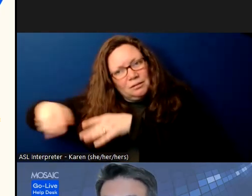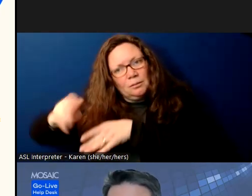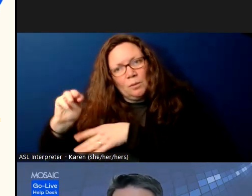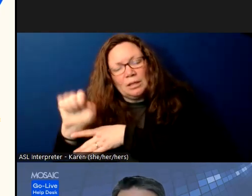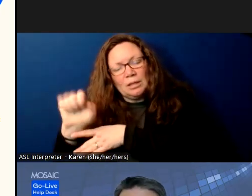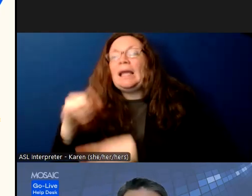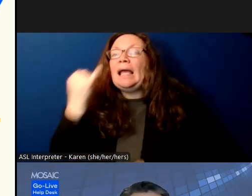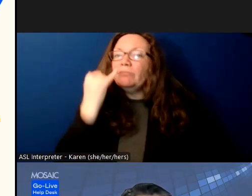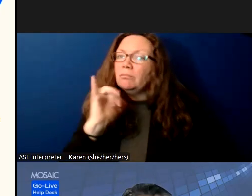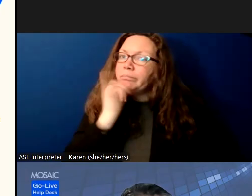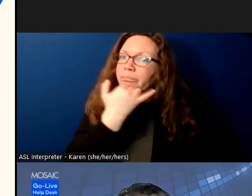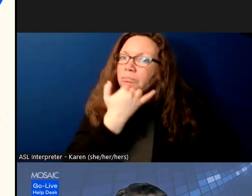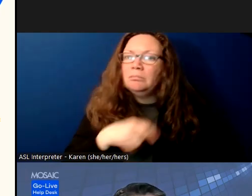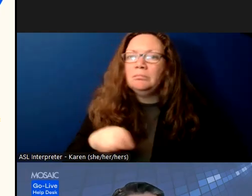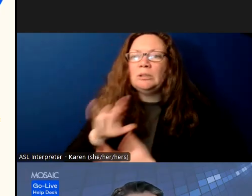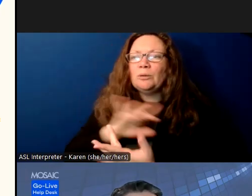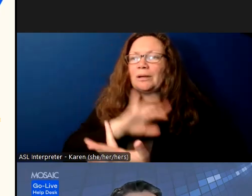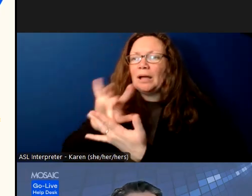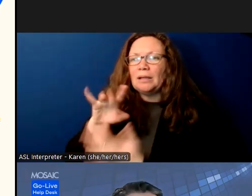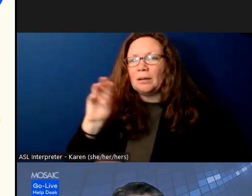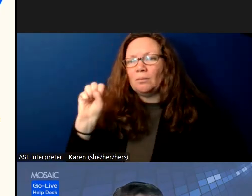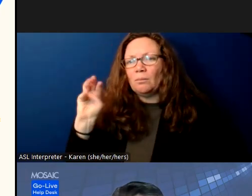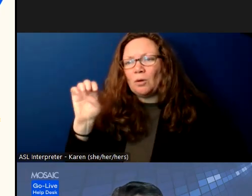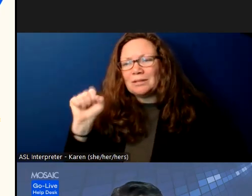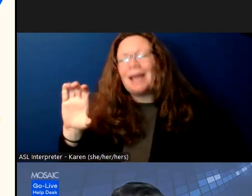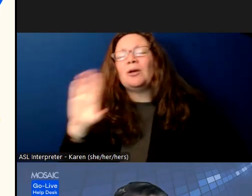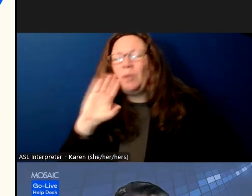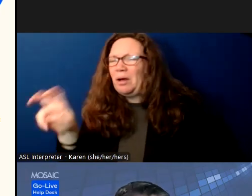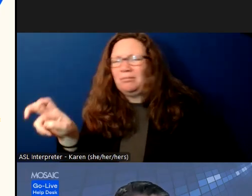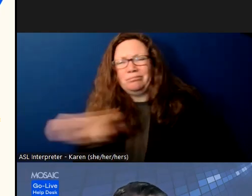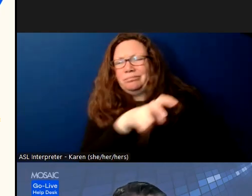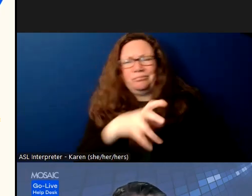I wouldn't worry about that too much. Question number four is it better to call,